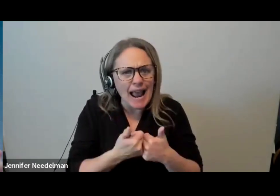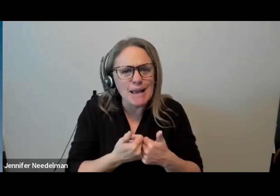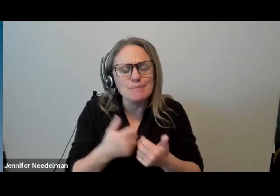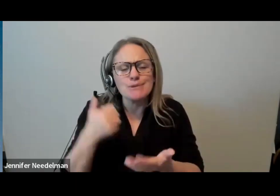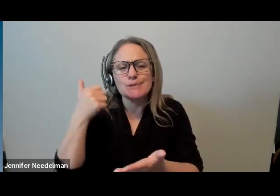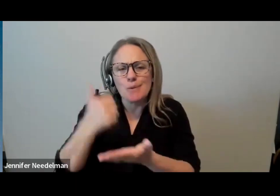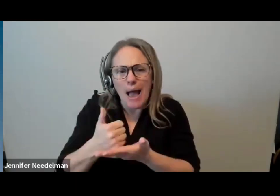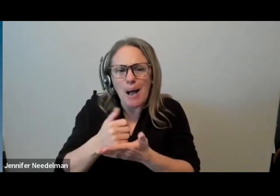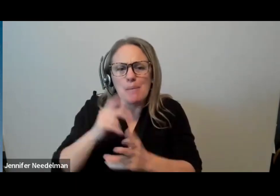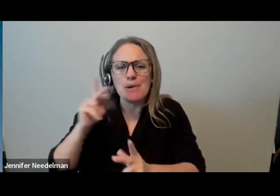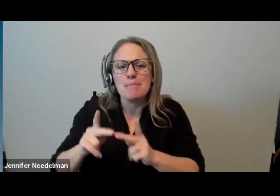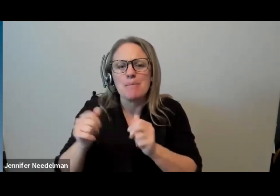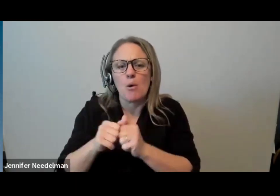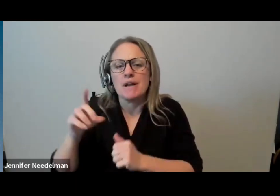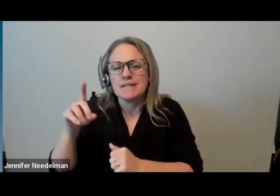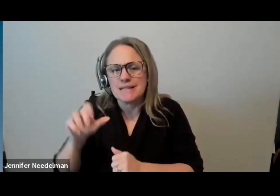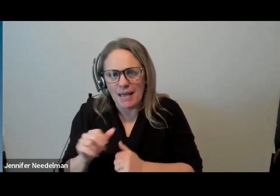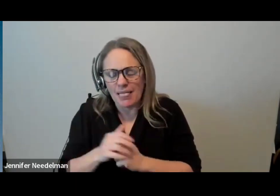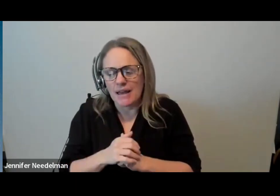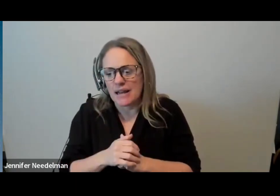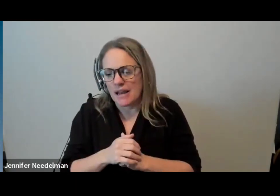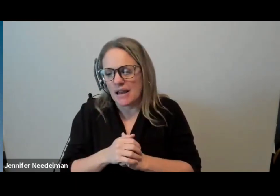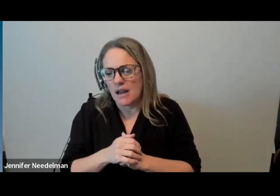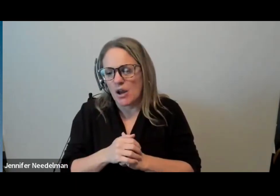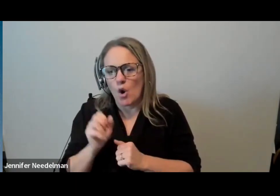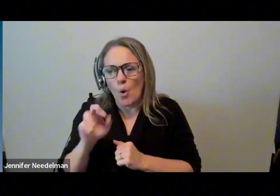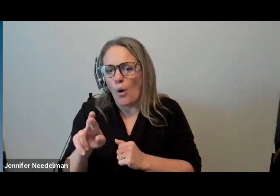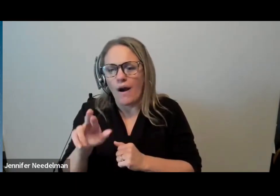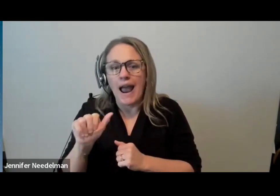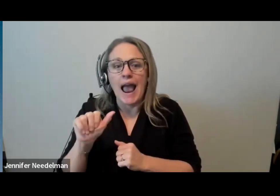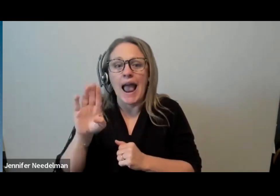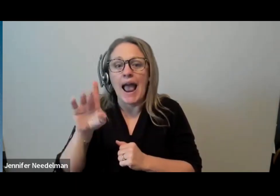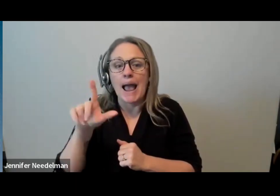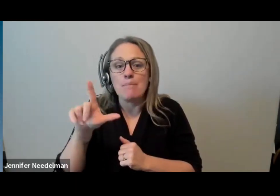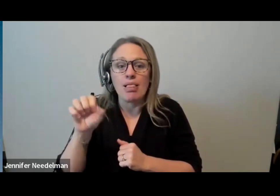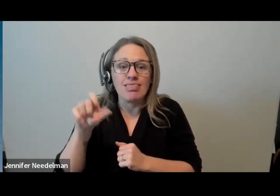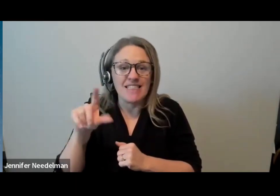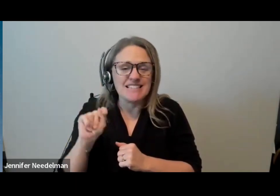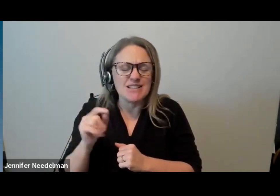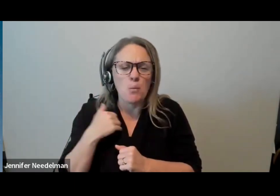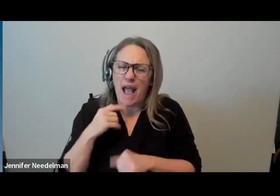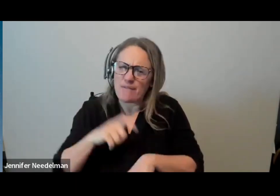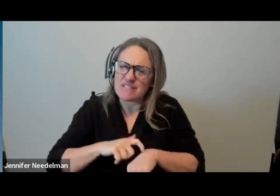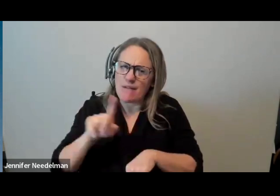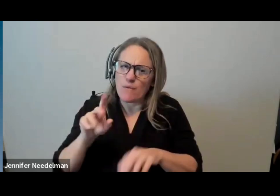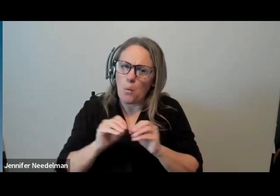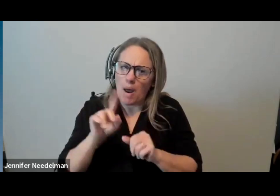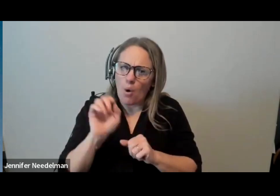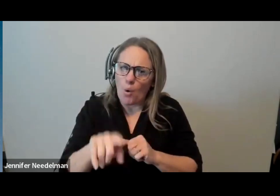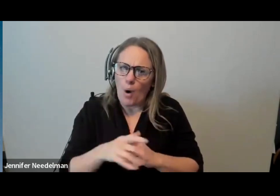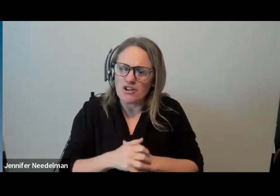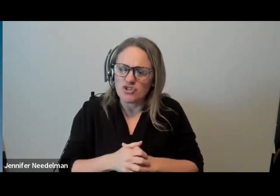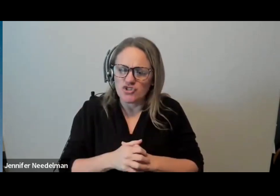or fight ableism. And we have time for just one more question. I think this one is very interesting and a